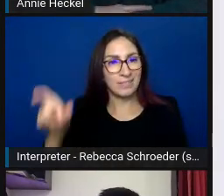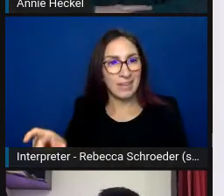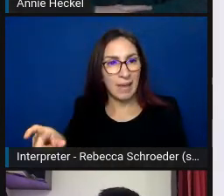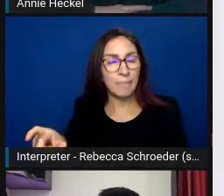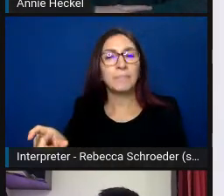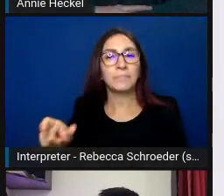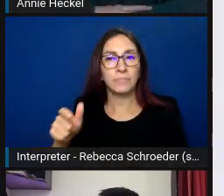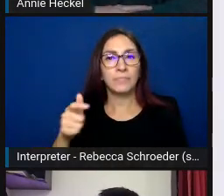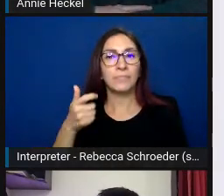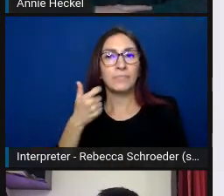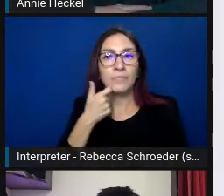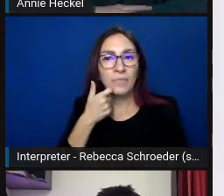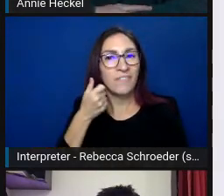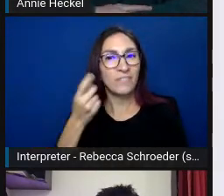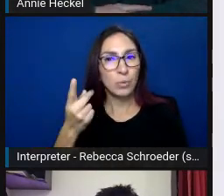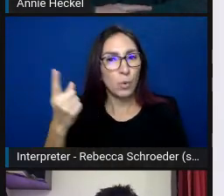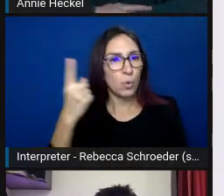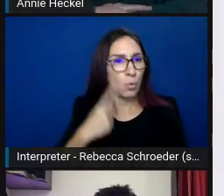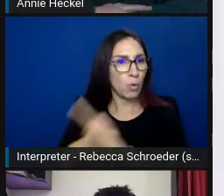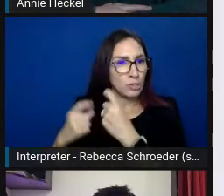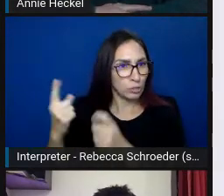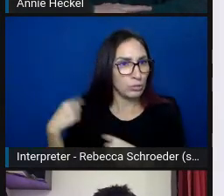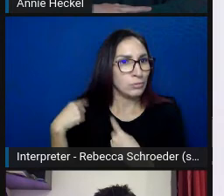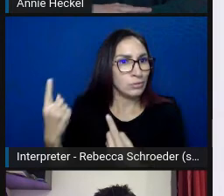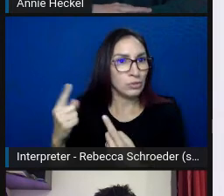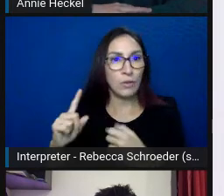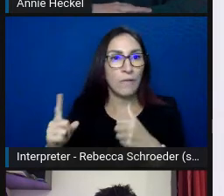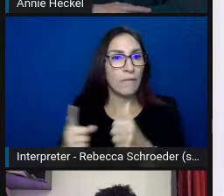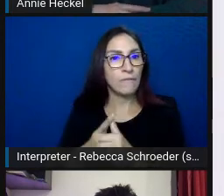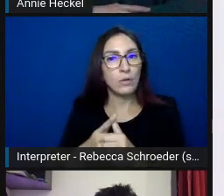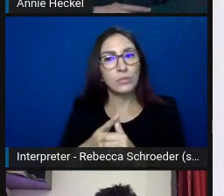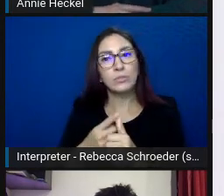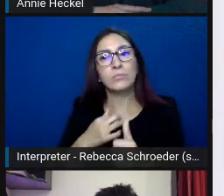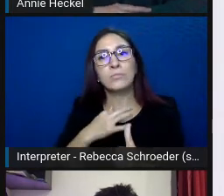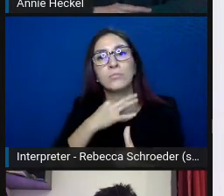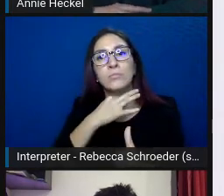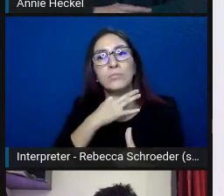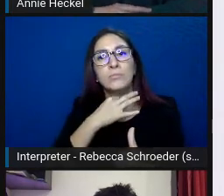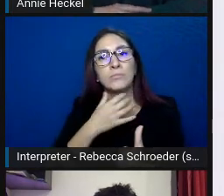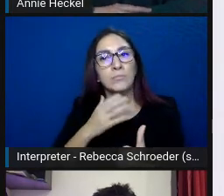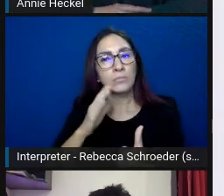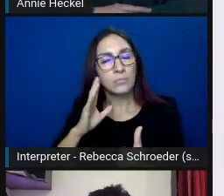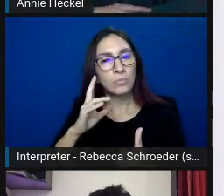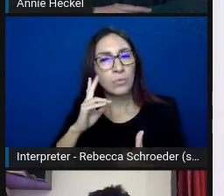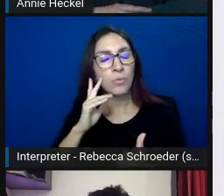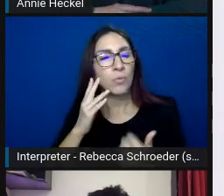The first one, we'll get your perspective on and see if anything about.